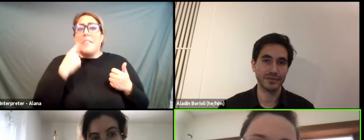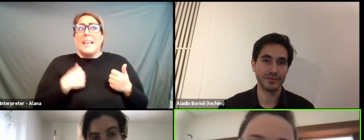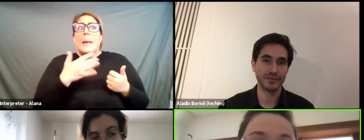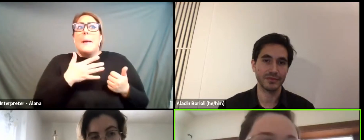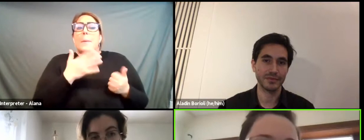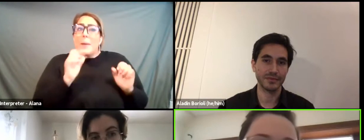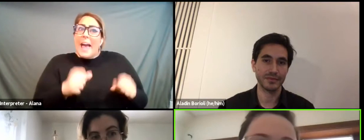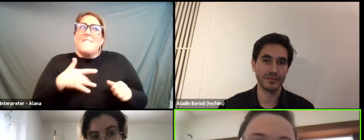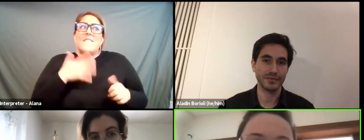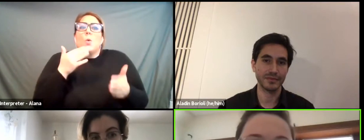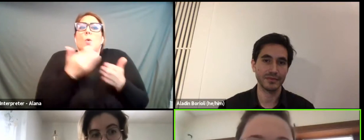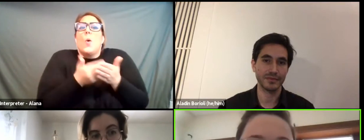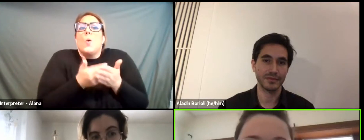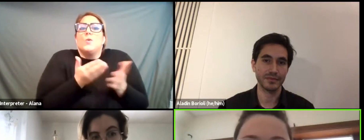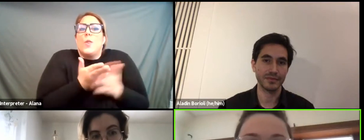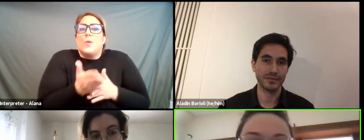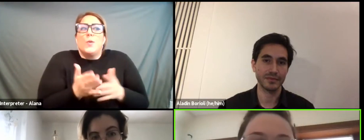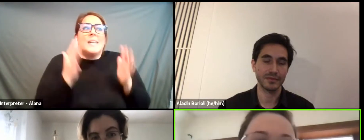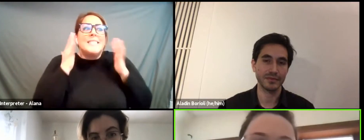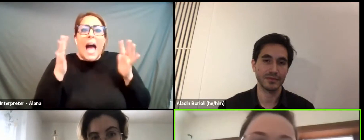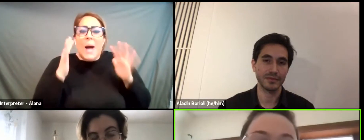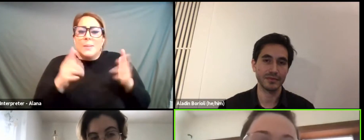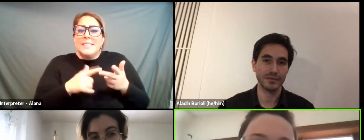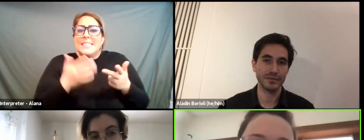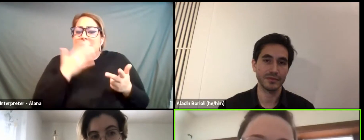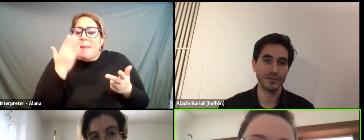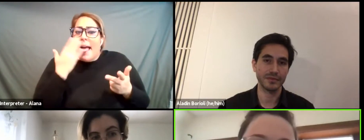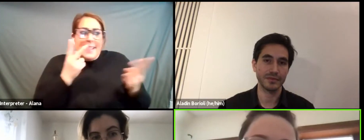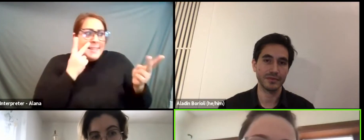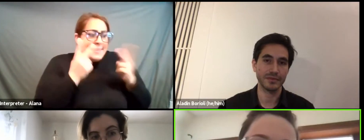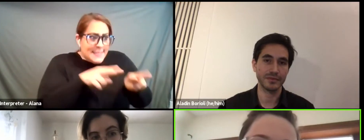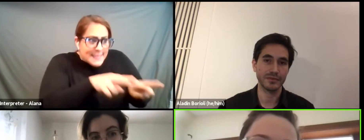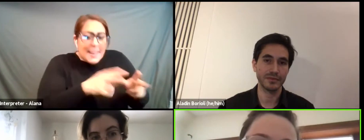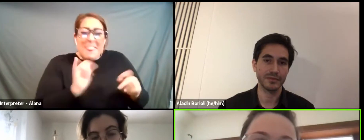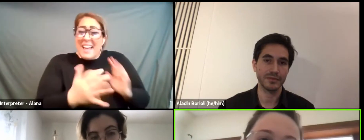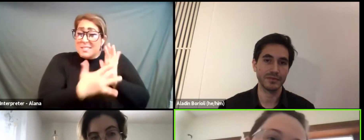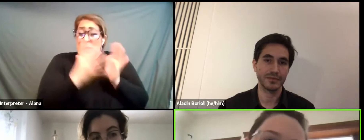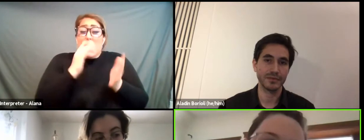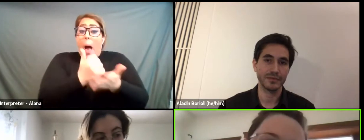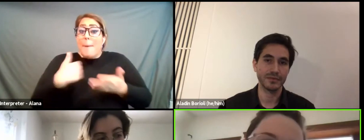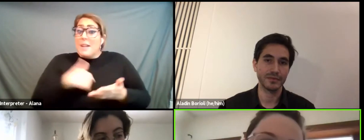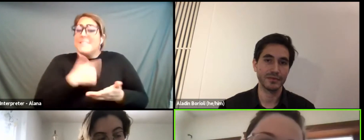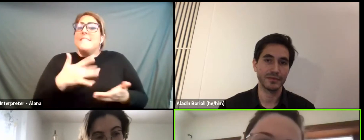through smells, um, that this tech can provide us is going to help us keep that connection without,